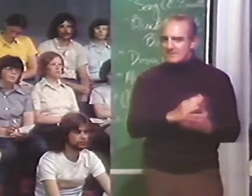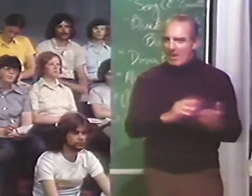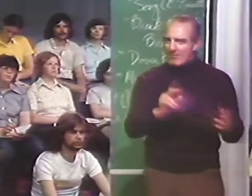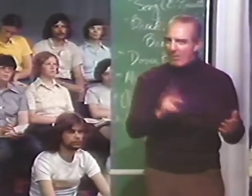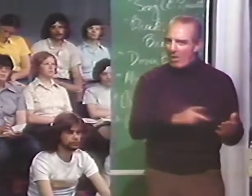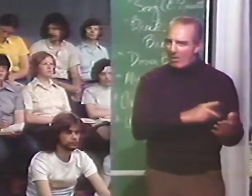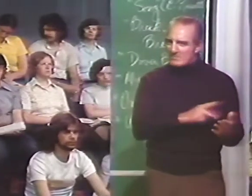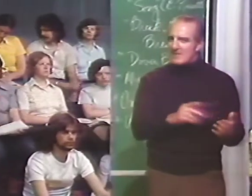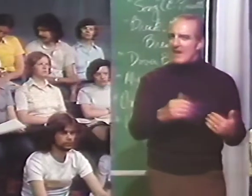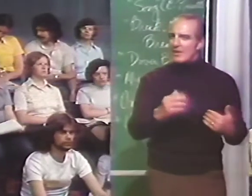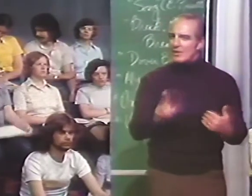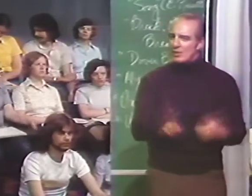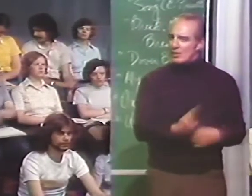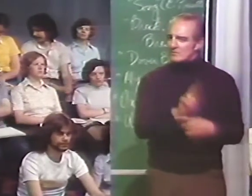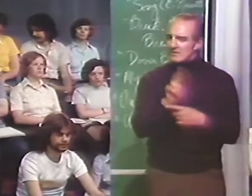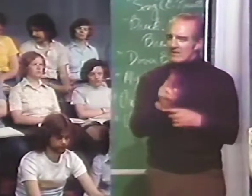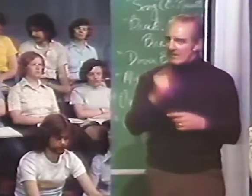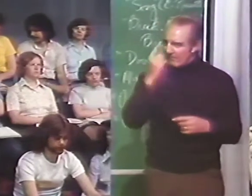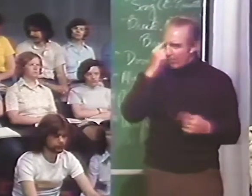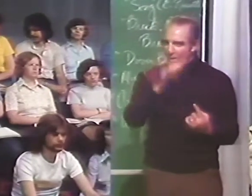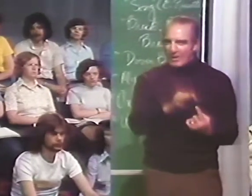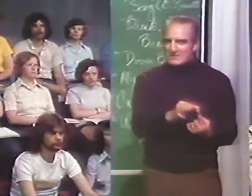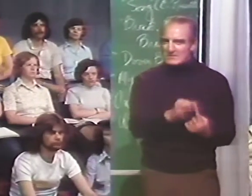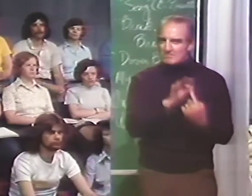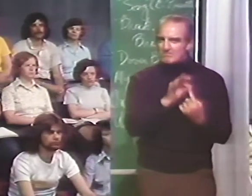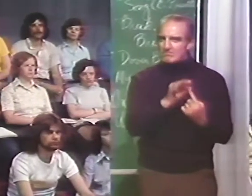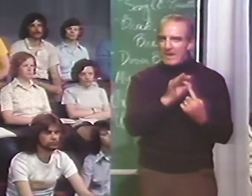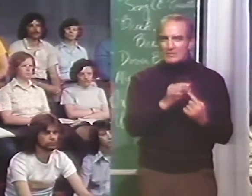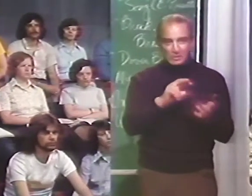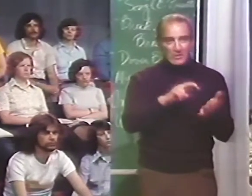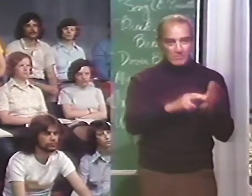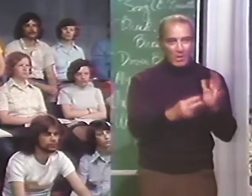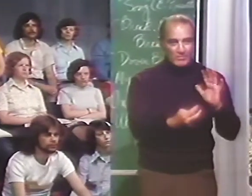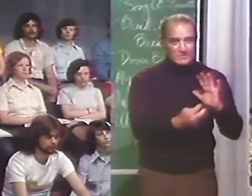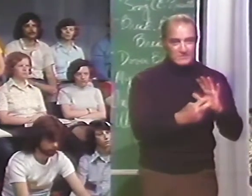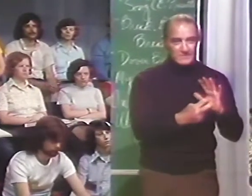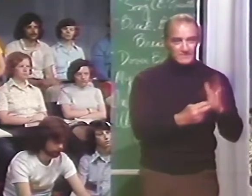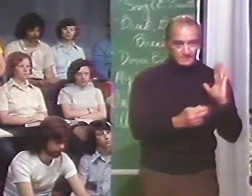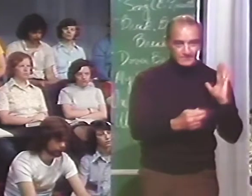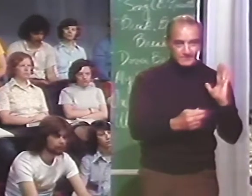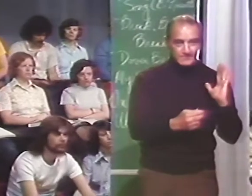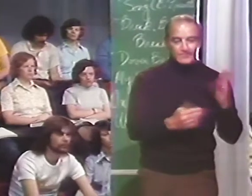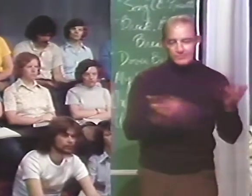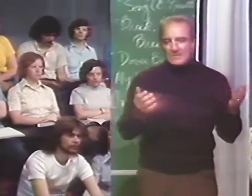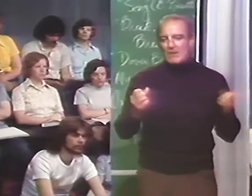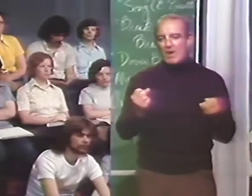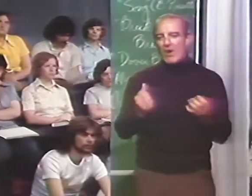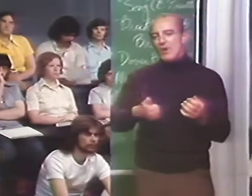SOME POEMS USE IT FOR A SPECIAL PURPOSE--